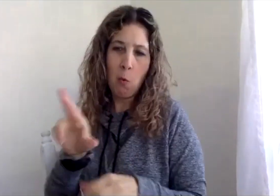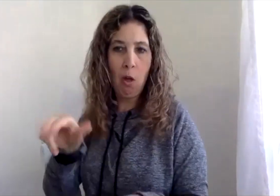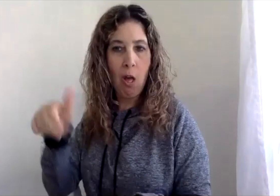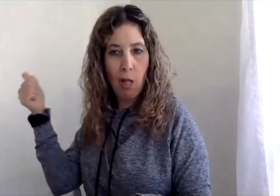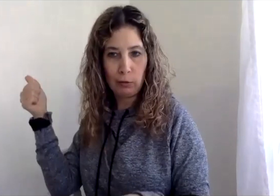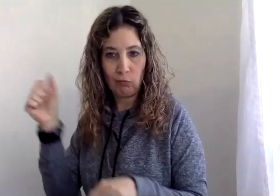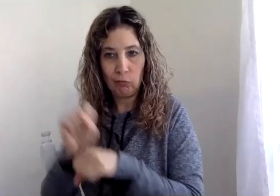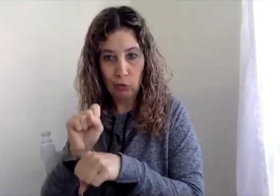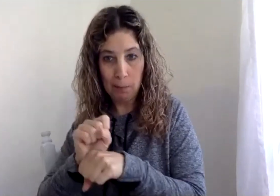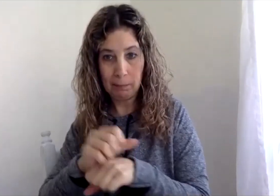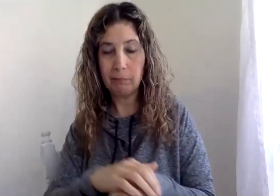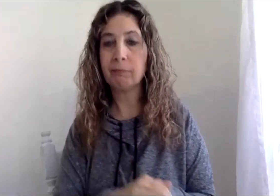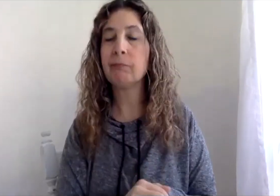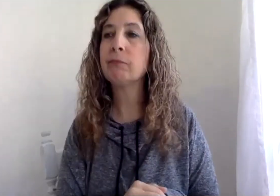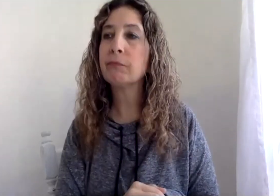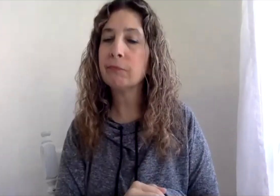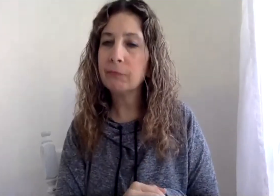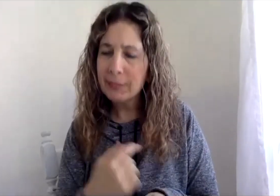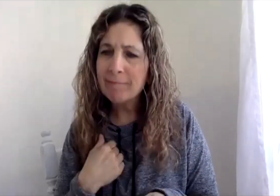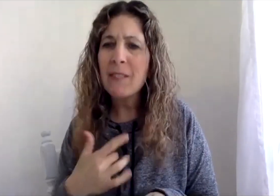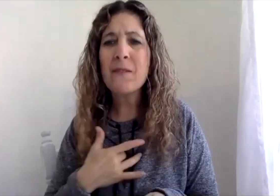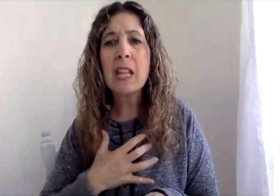the Lexington School for the Deaf or other schools for the deaf or other jobs